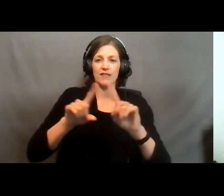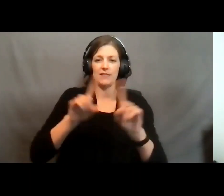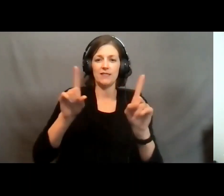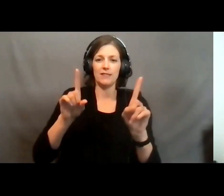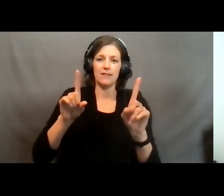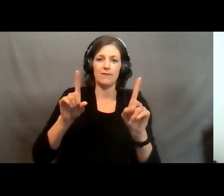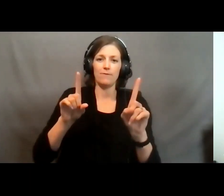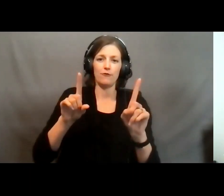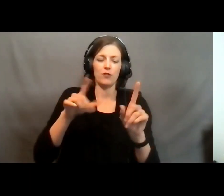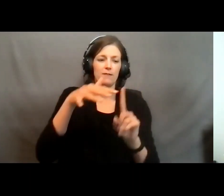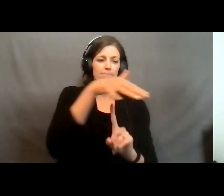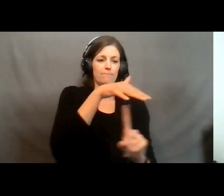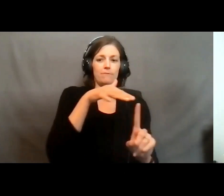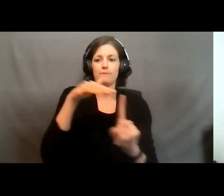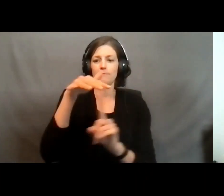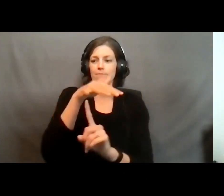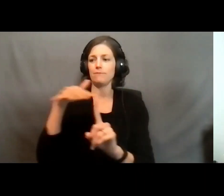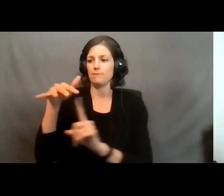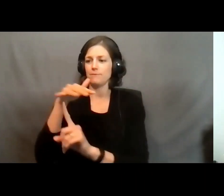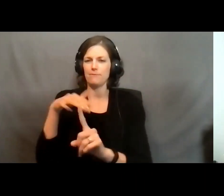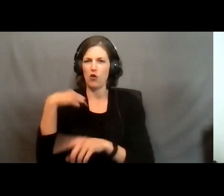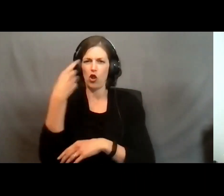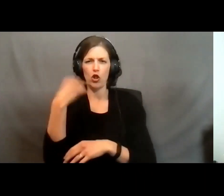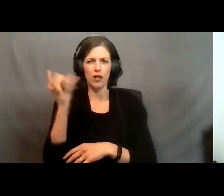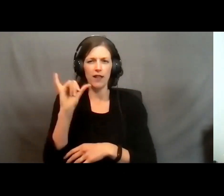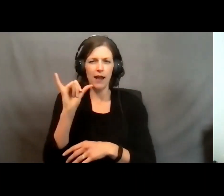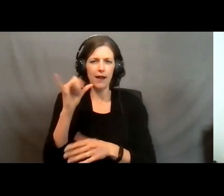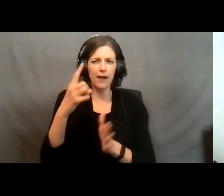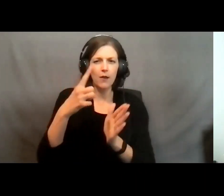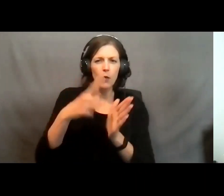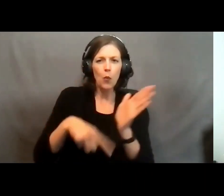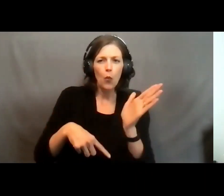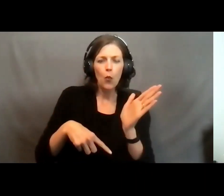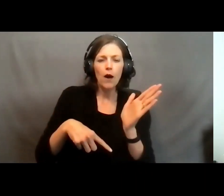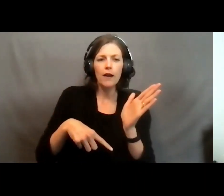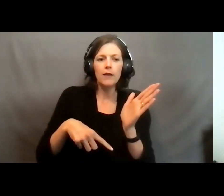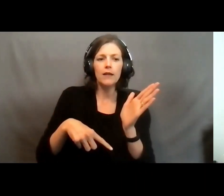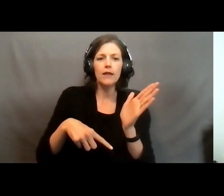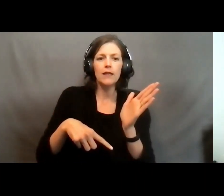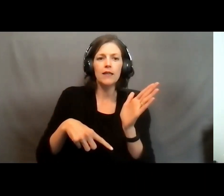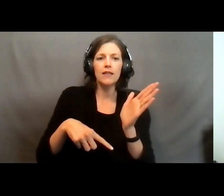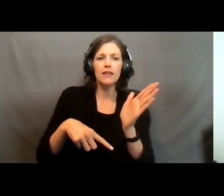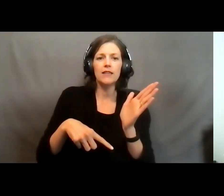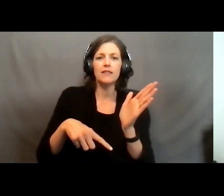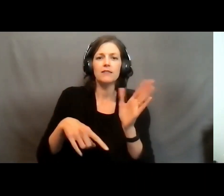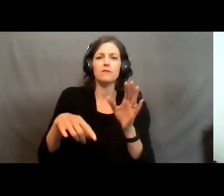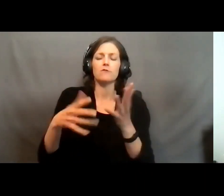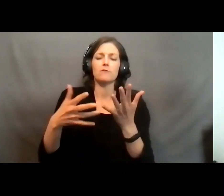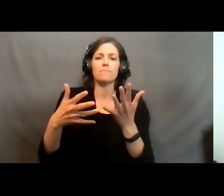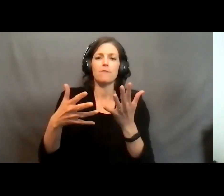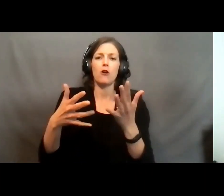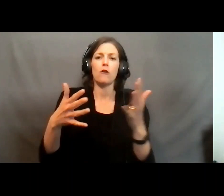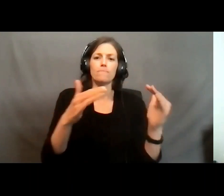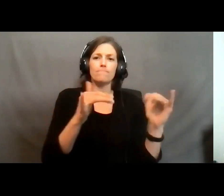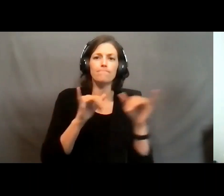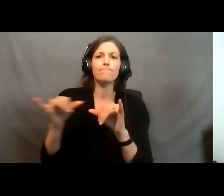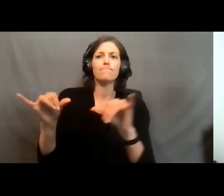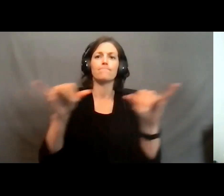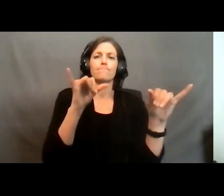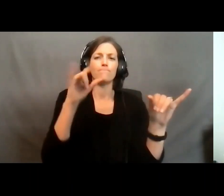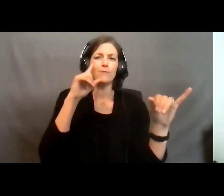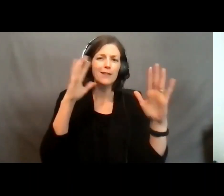unfold and what our collective expectation is in 13:34:08 attending a roundtable or paper session